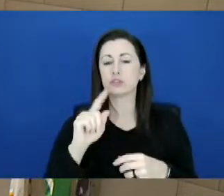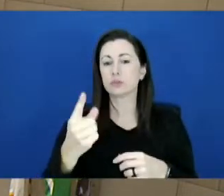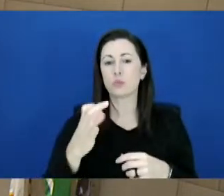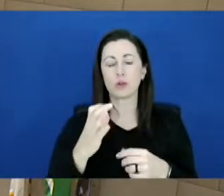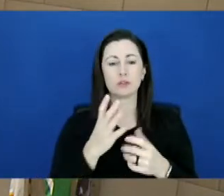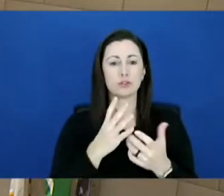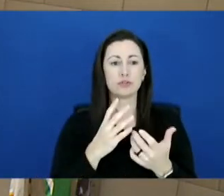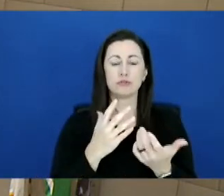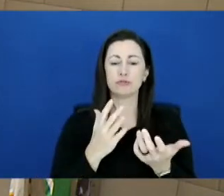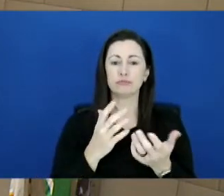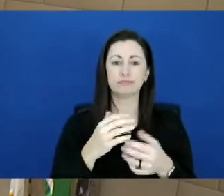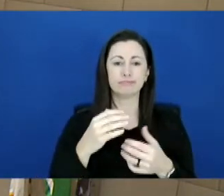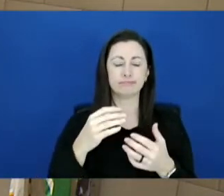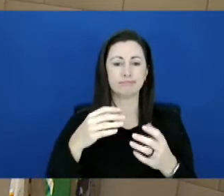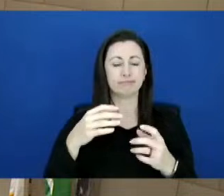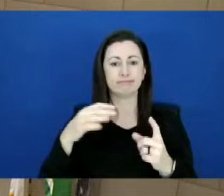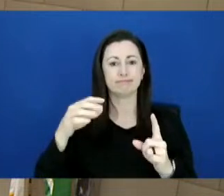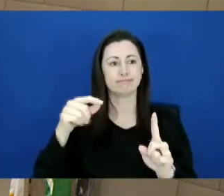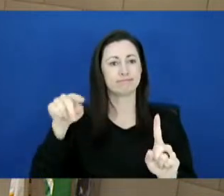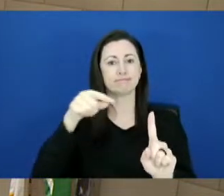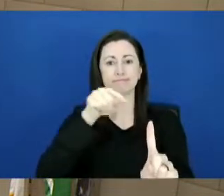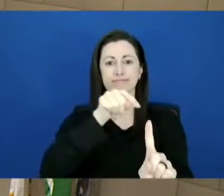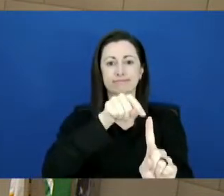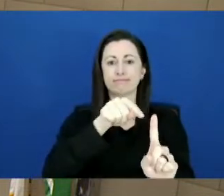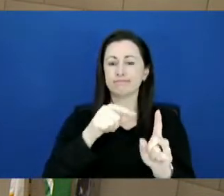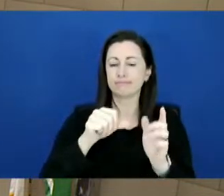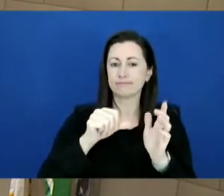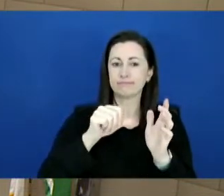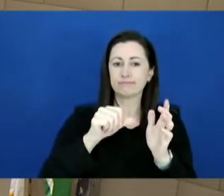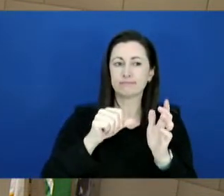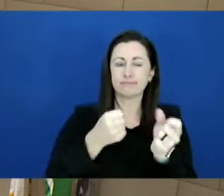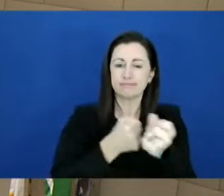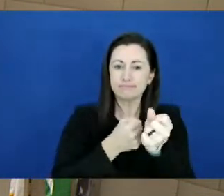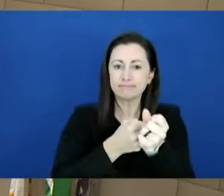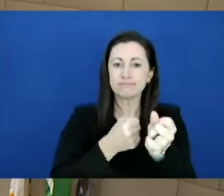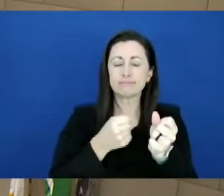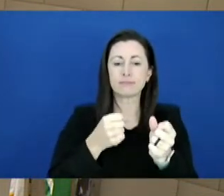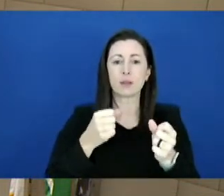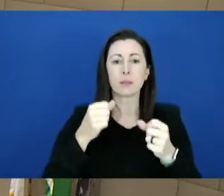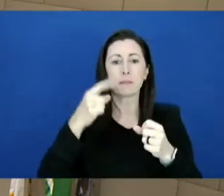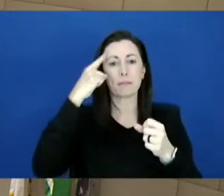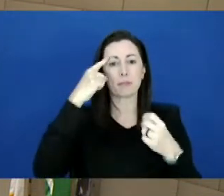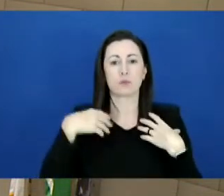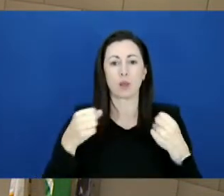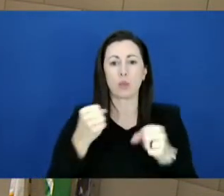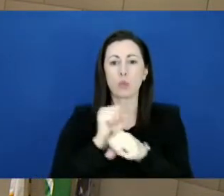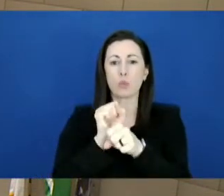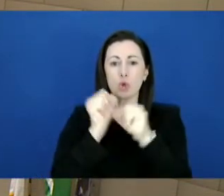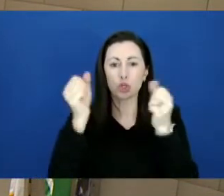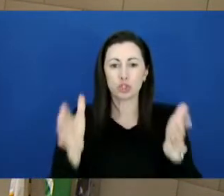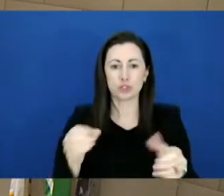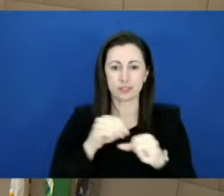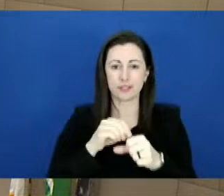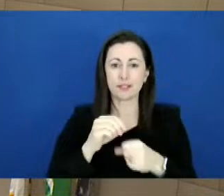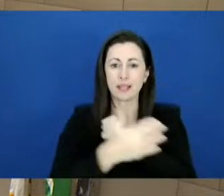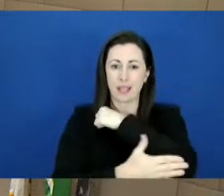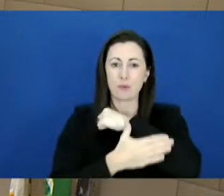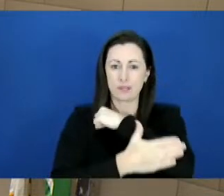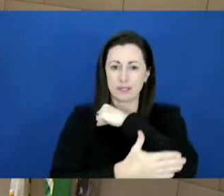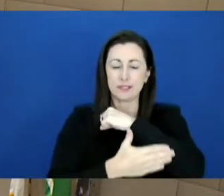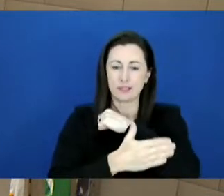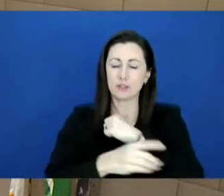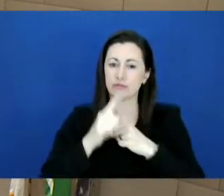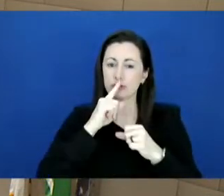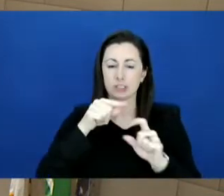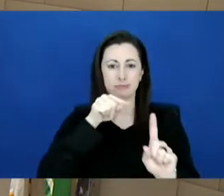JUST REALLY WANTED TO LIFT UP